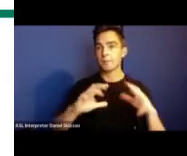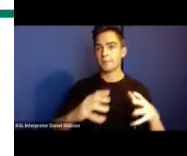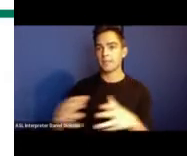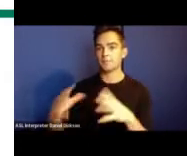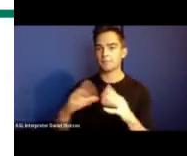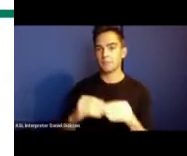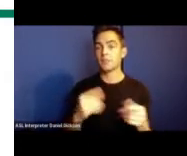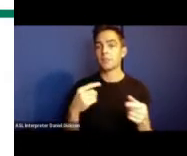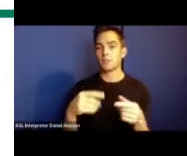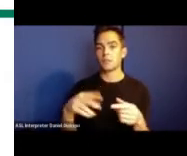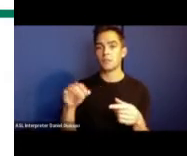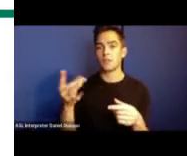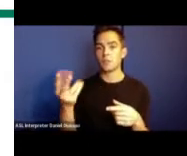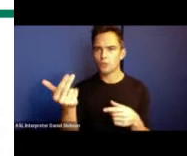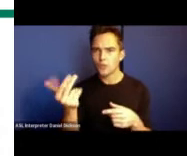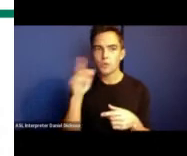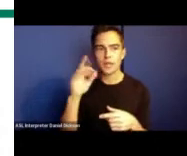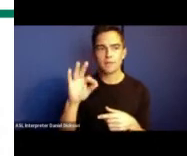that FSSA, our mother agency,